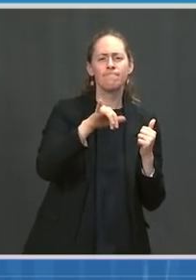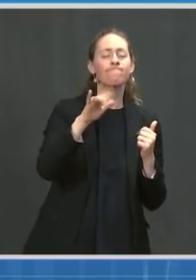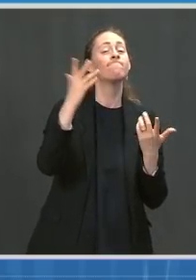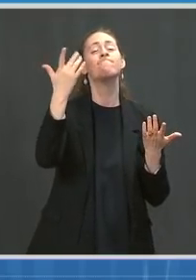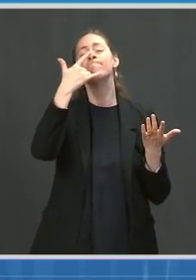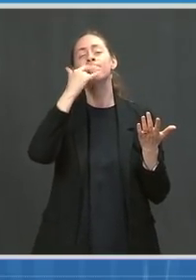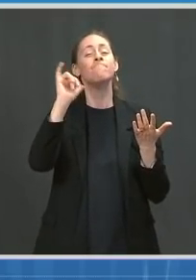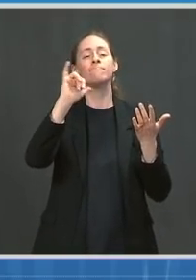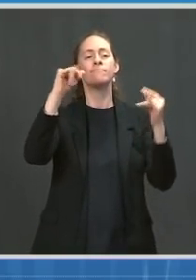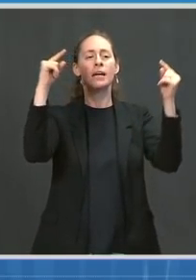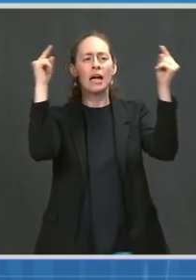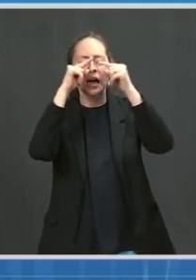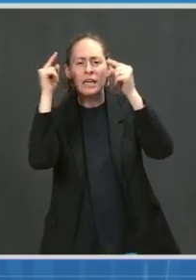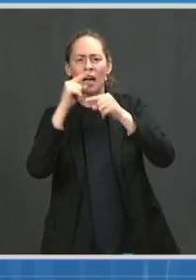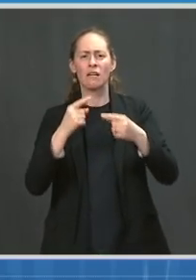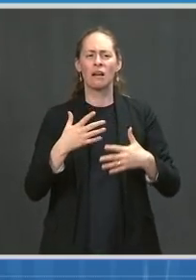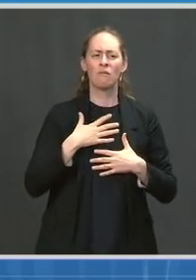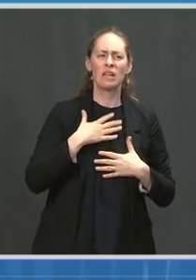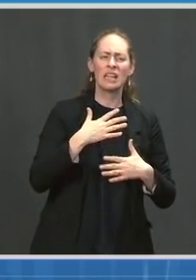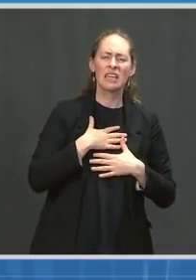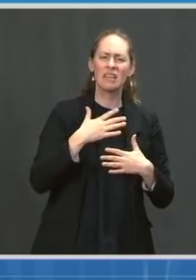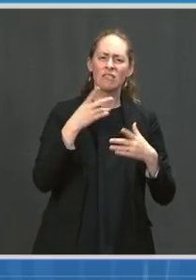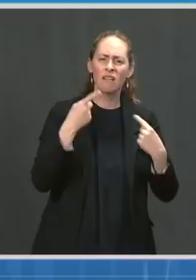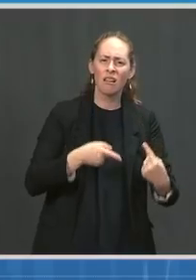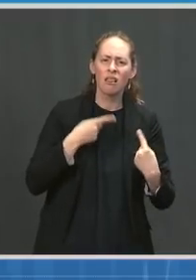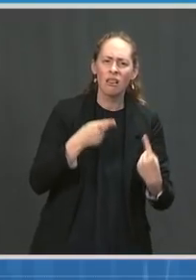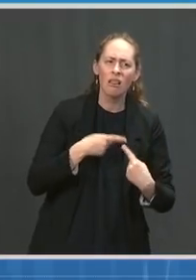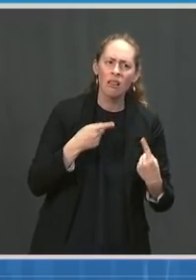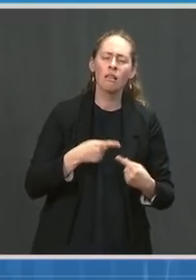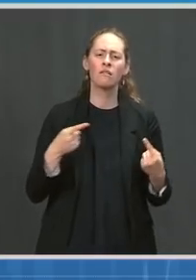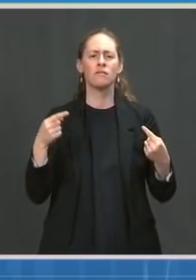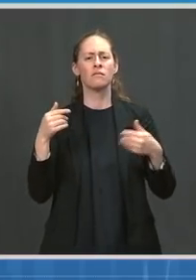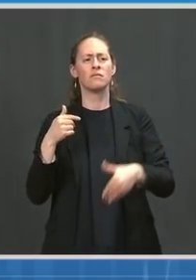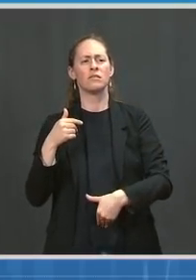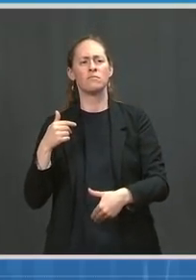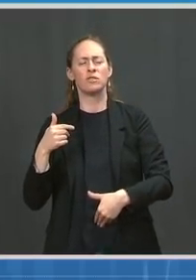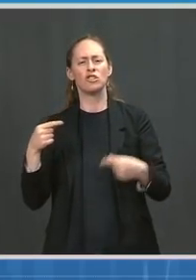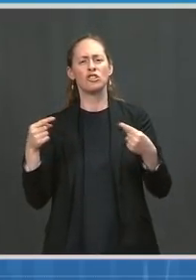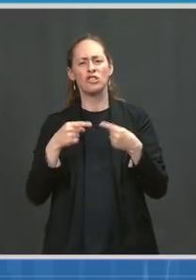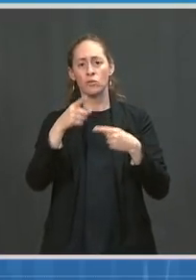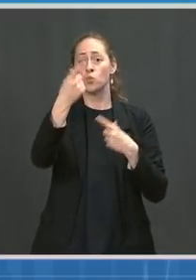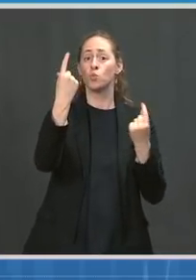all leading to an emergency department visit. Importantly, we have two other vaccines